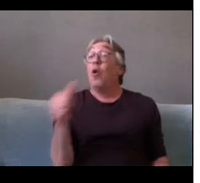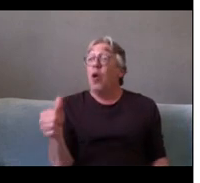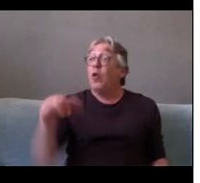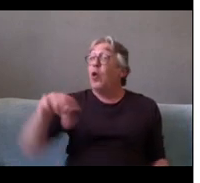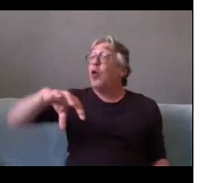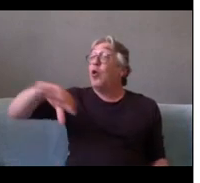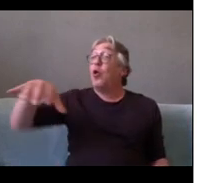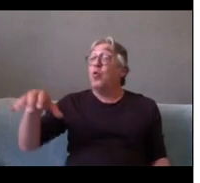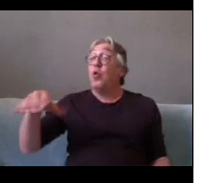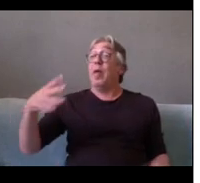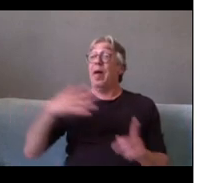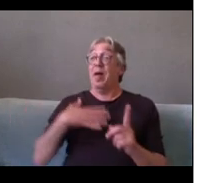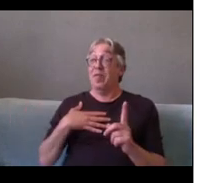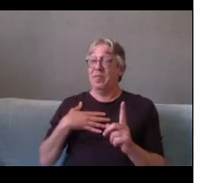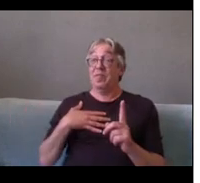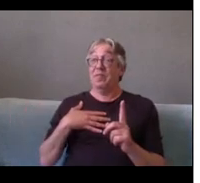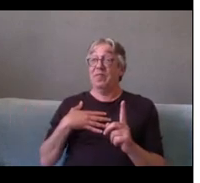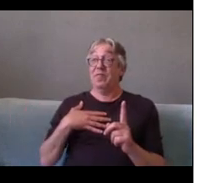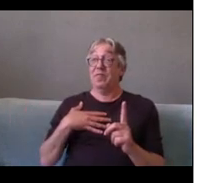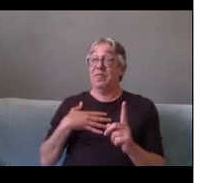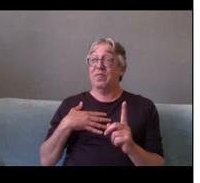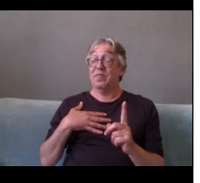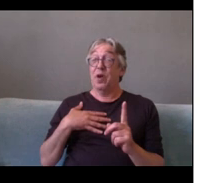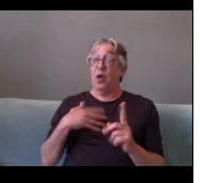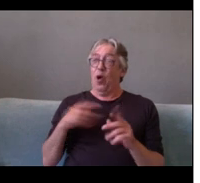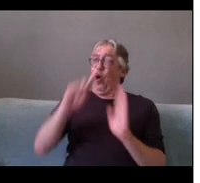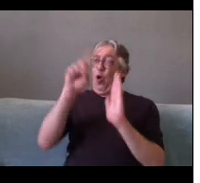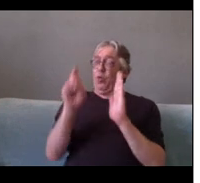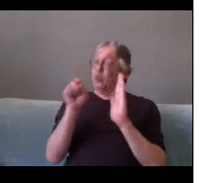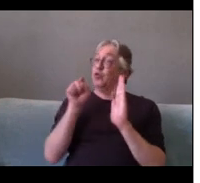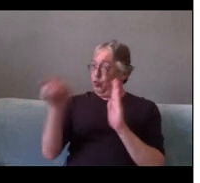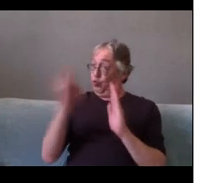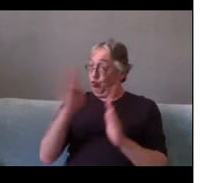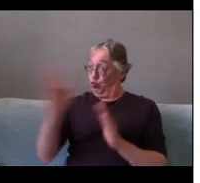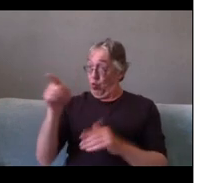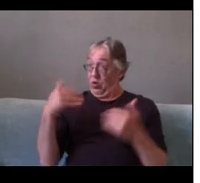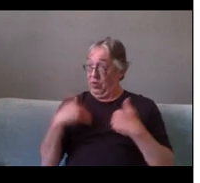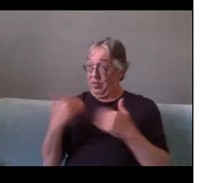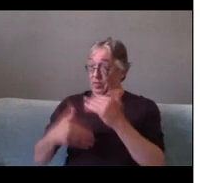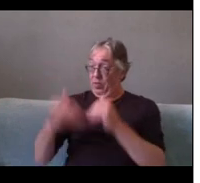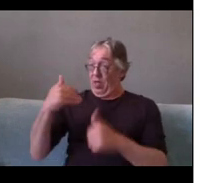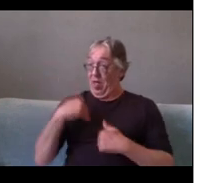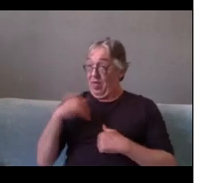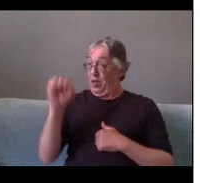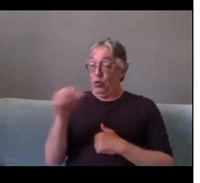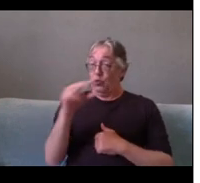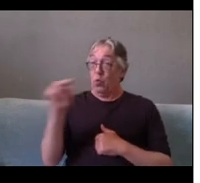"are you disabled or not", they ask for some specific impairments